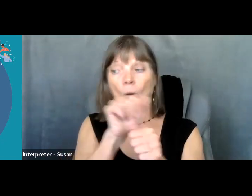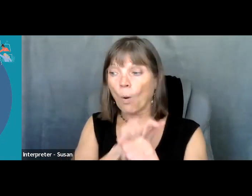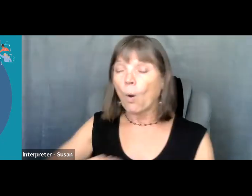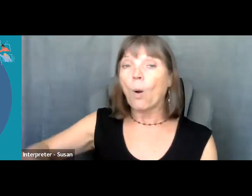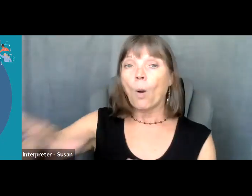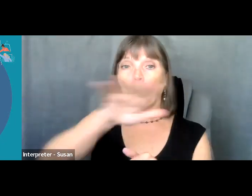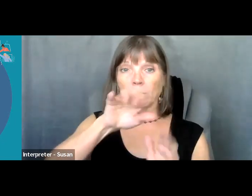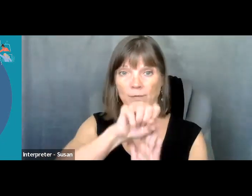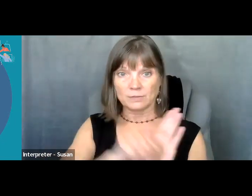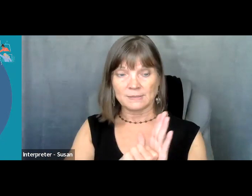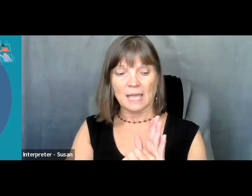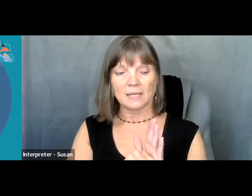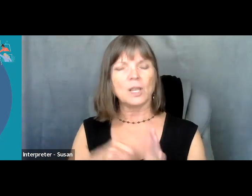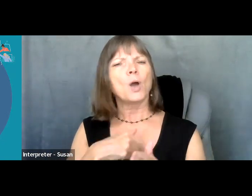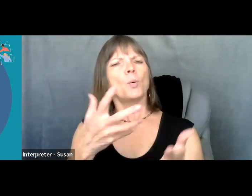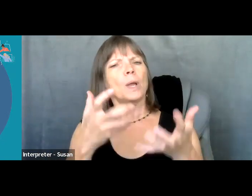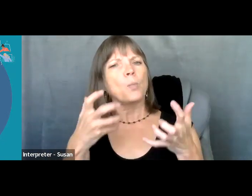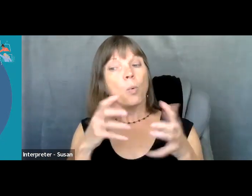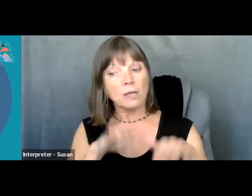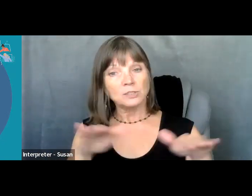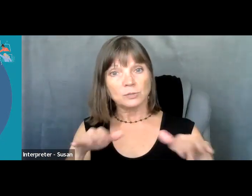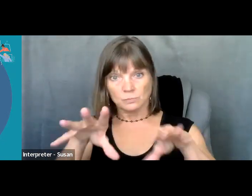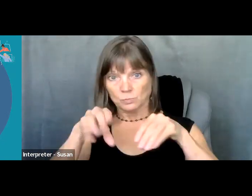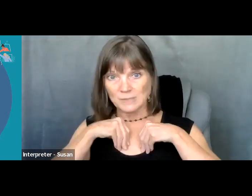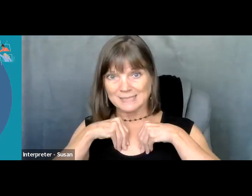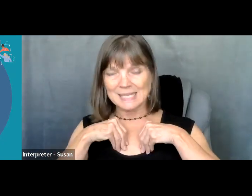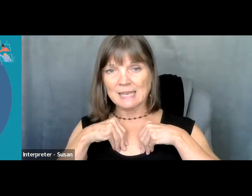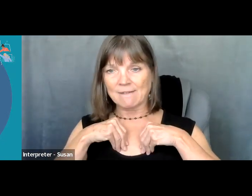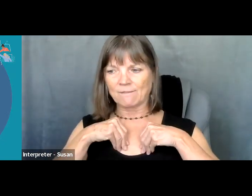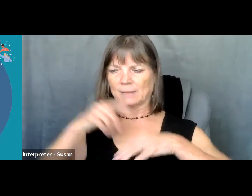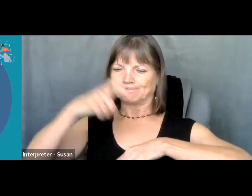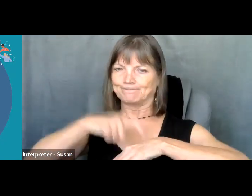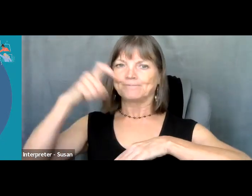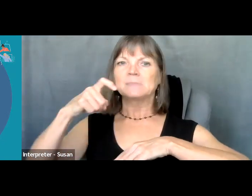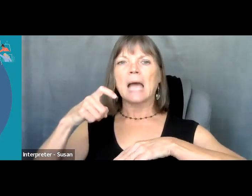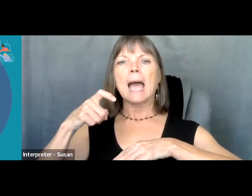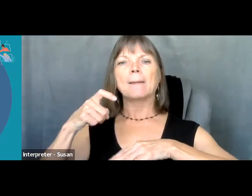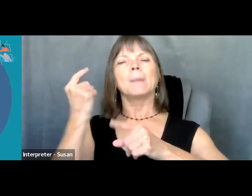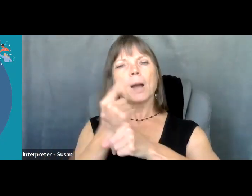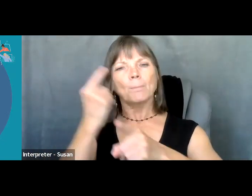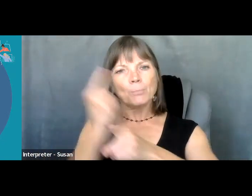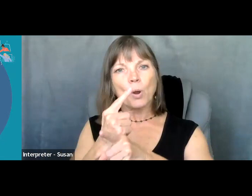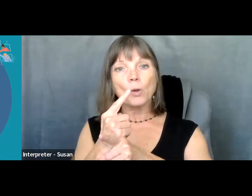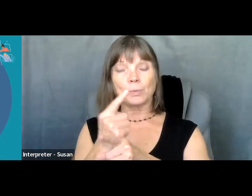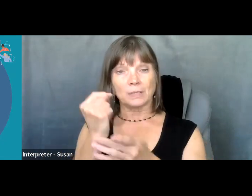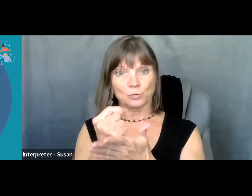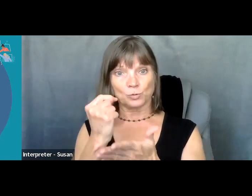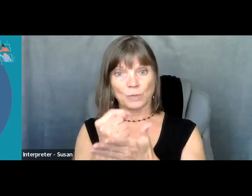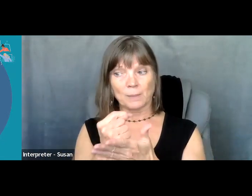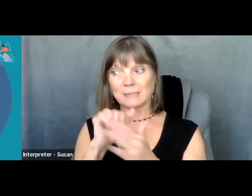Kelly Crosbie (she/her): that we want children to receive timely correct treatments in the right and appropriate clinical setting.